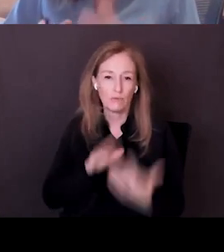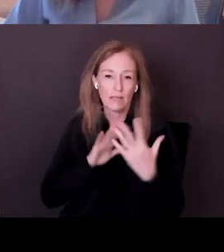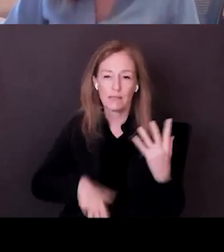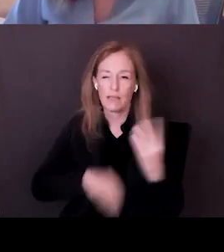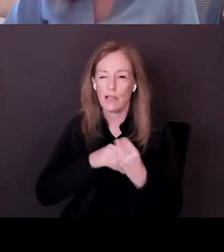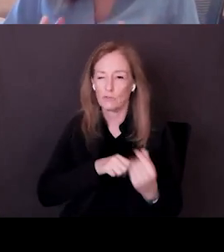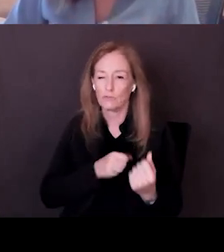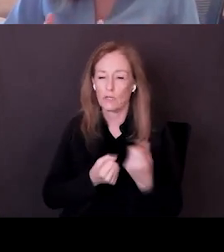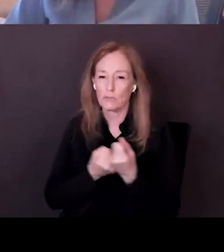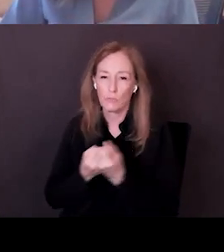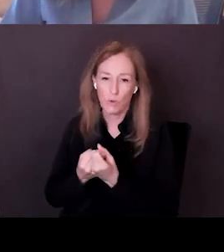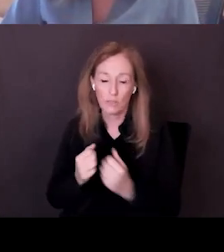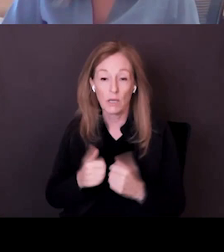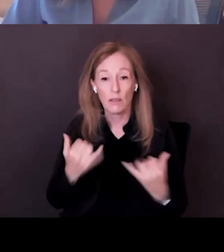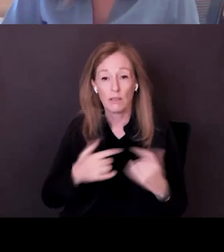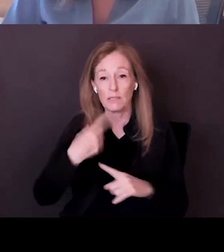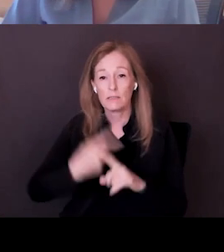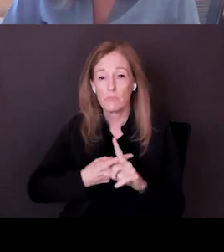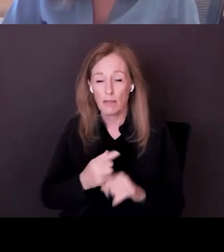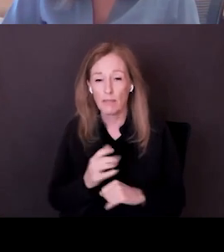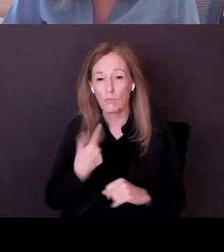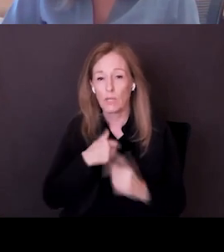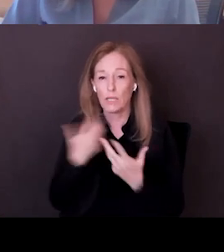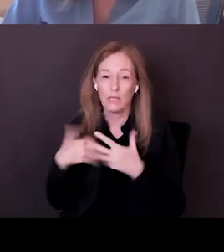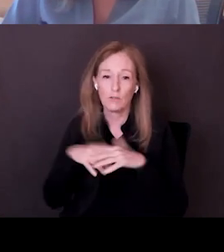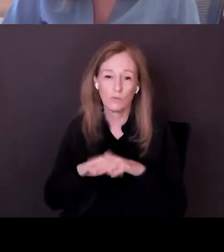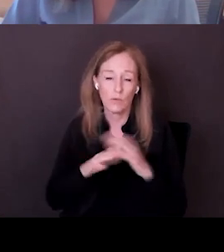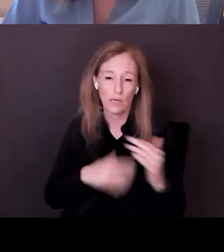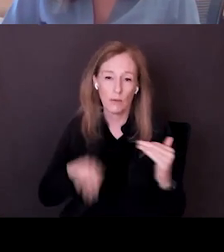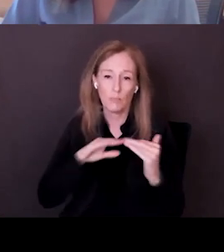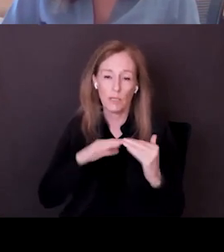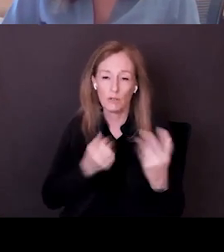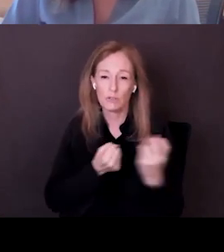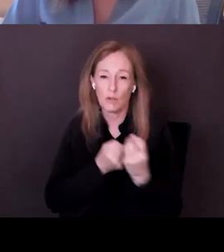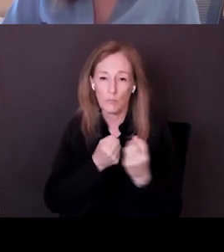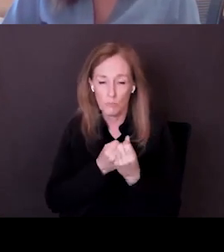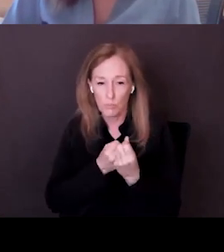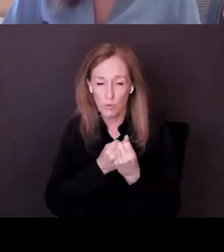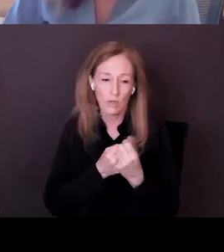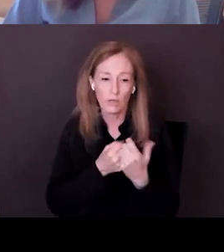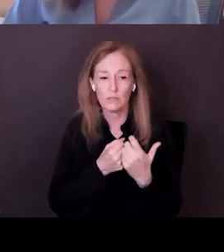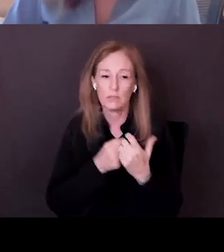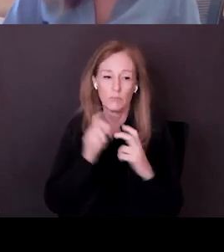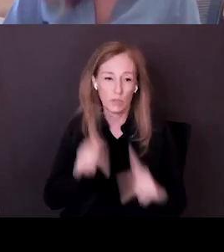JUST THIS MONTH, I AM PROUD TO SAY, WE INTEGRATED A PEER SUPPORT SPECIALIST IN THE CHILDREN'S UNIT AND MAKING SURE THAT WE HAVE